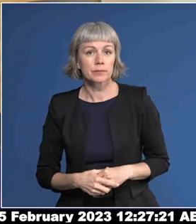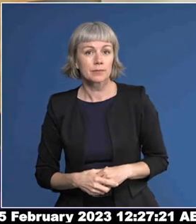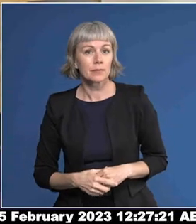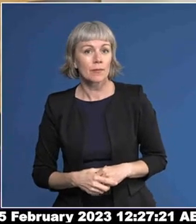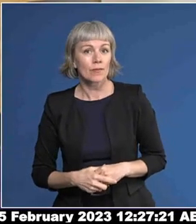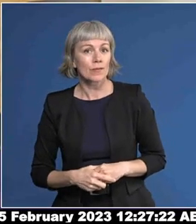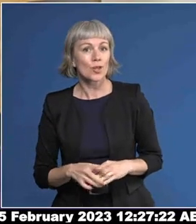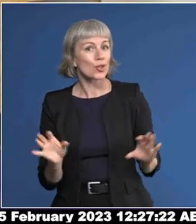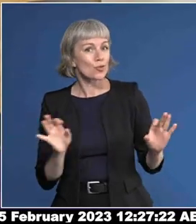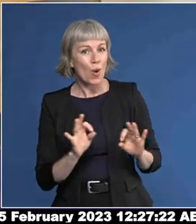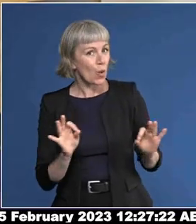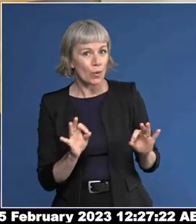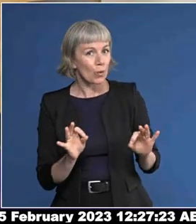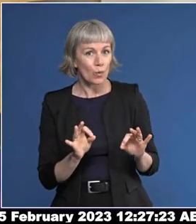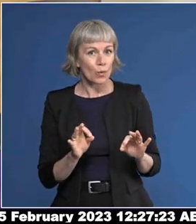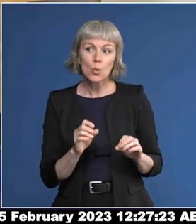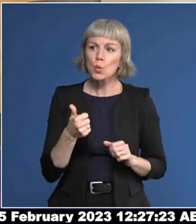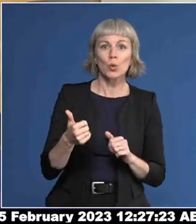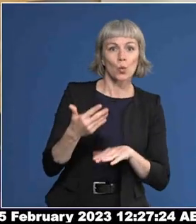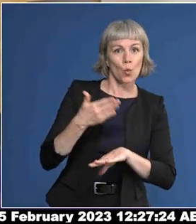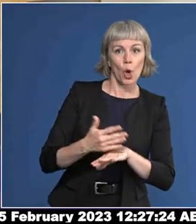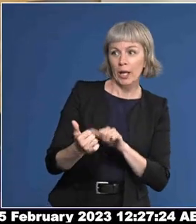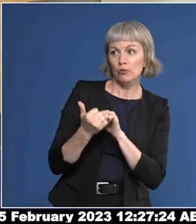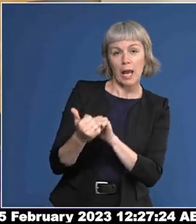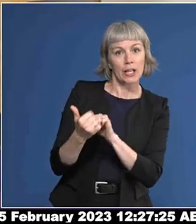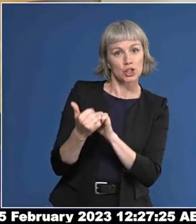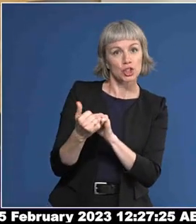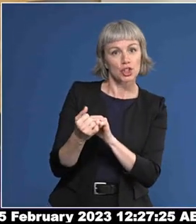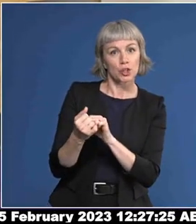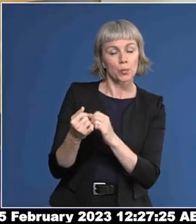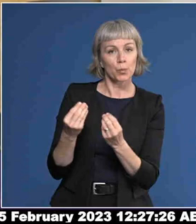We do have a good working relationship with both of the key advocacy organisations in